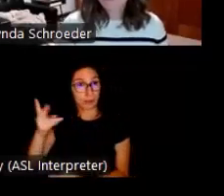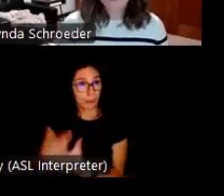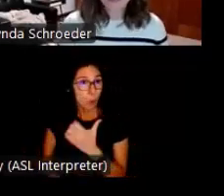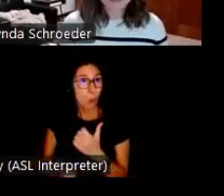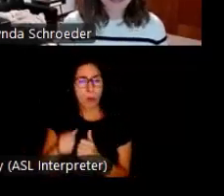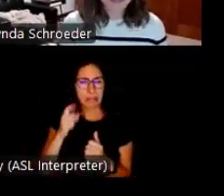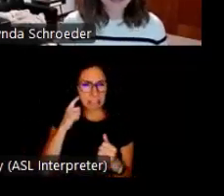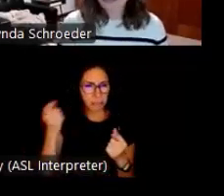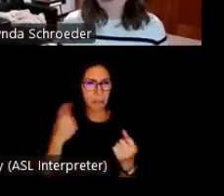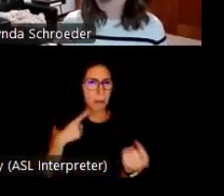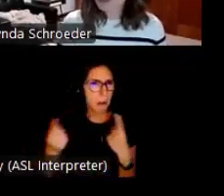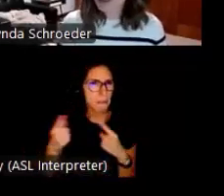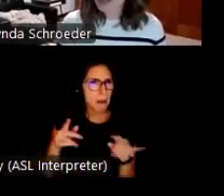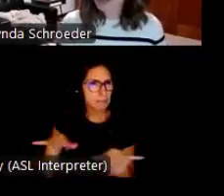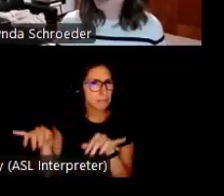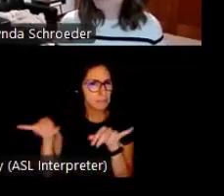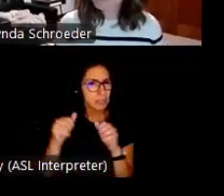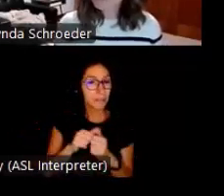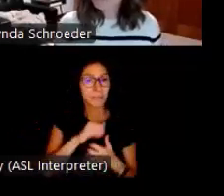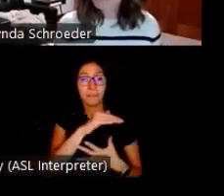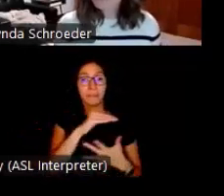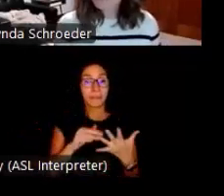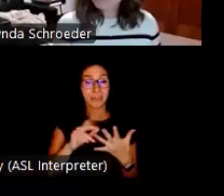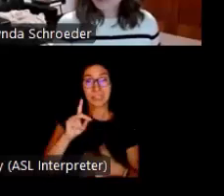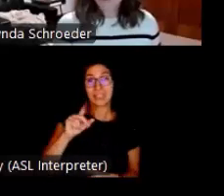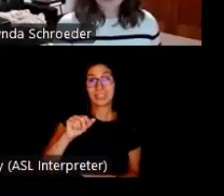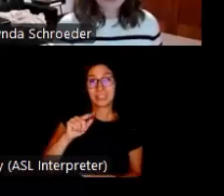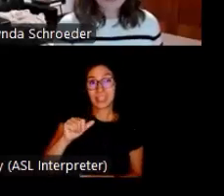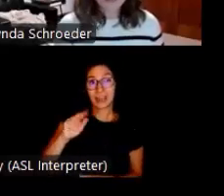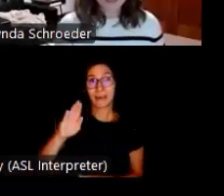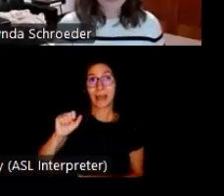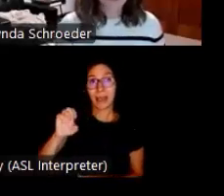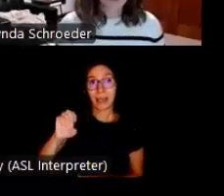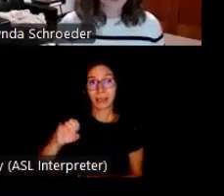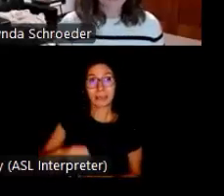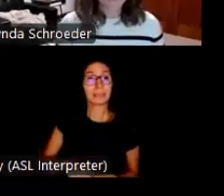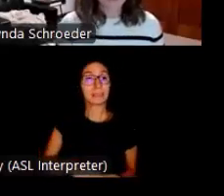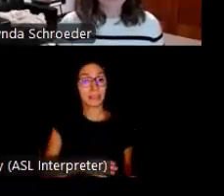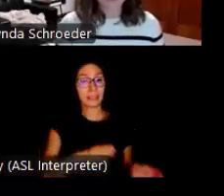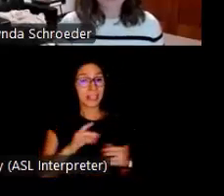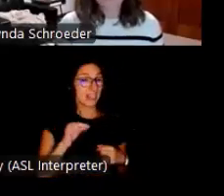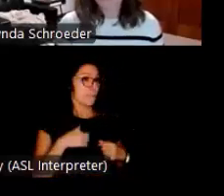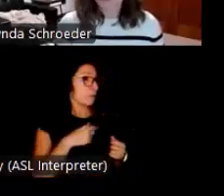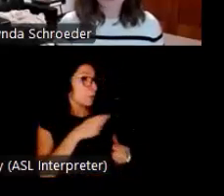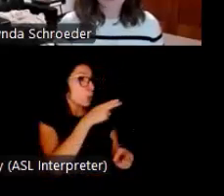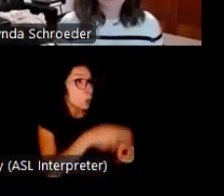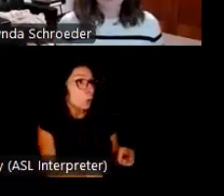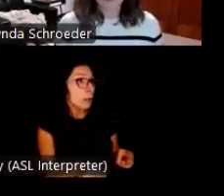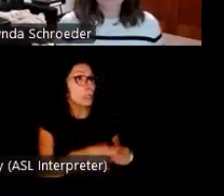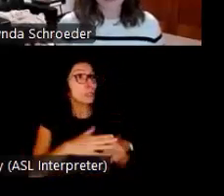Databases like PubMed. "If I quickly want to know, I'll google it first." Don't apologize for that.